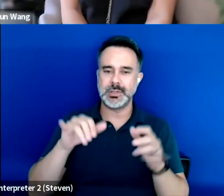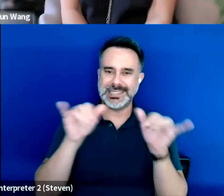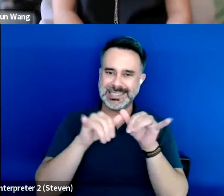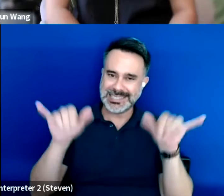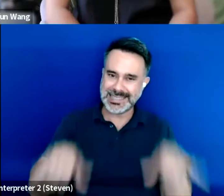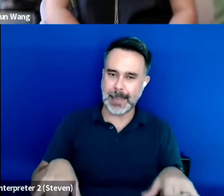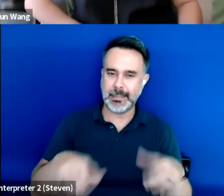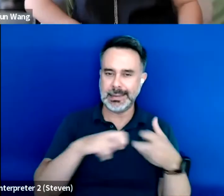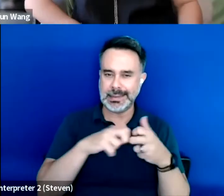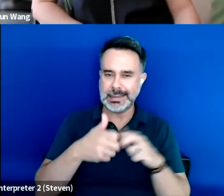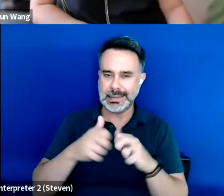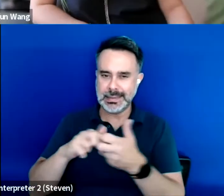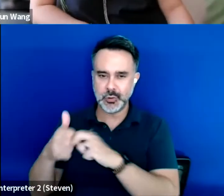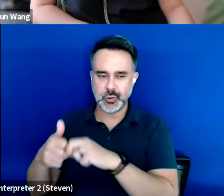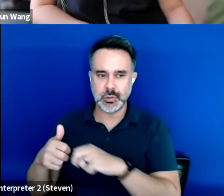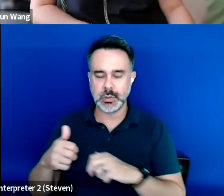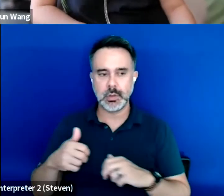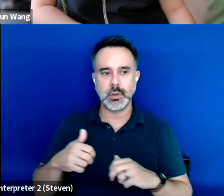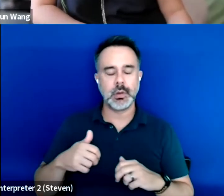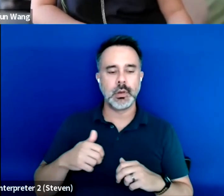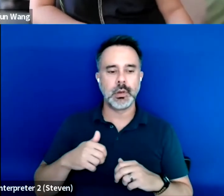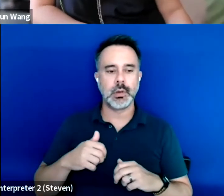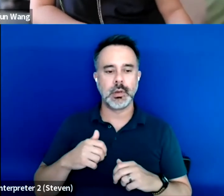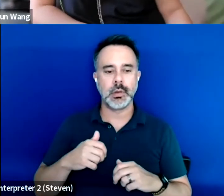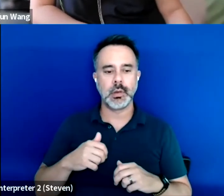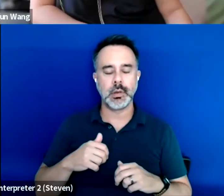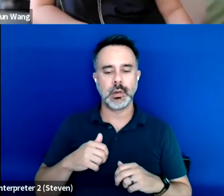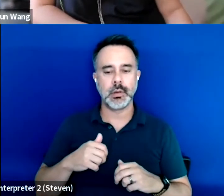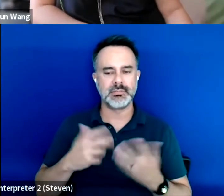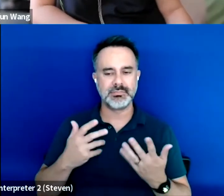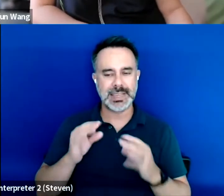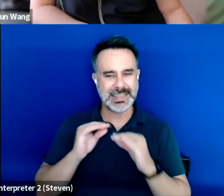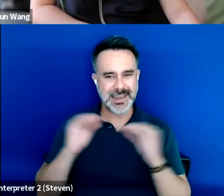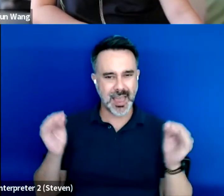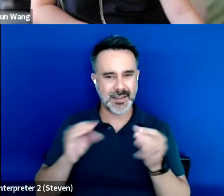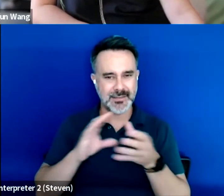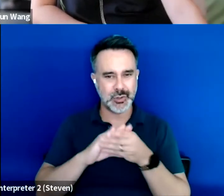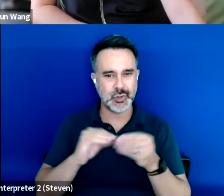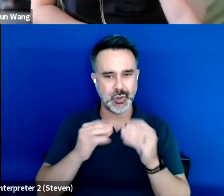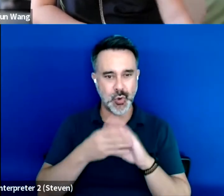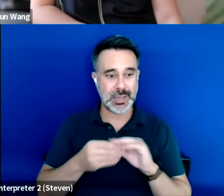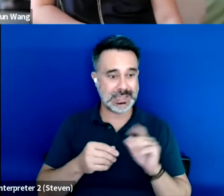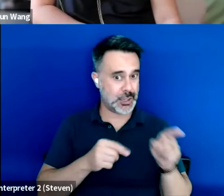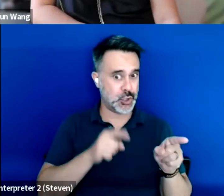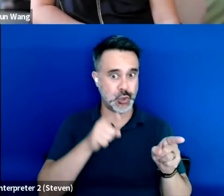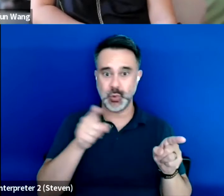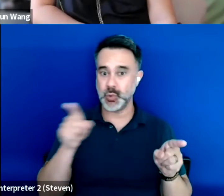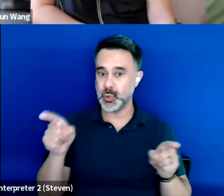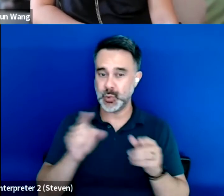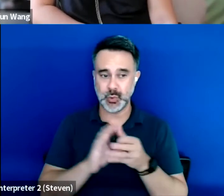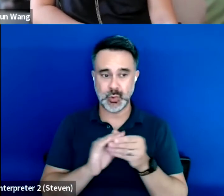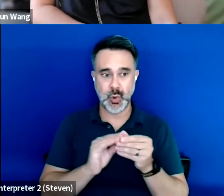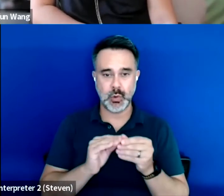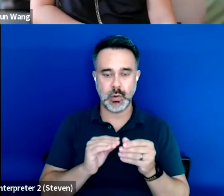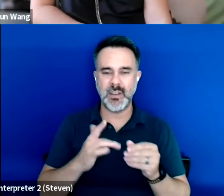And I think I'm going to also loop in the question of -- Esme, I know you worked as a researcher at Stanford.